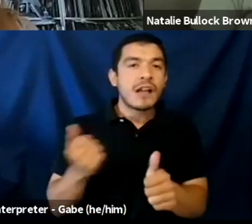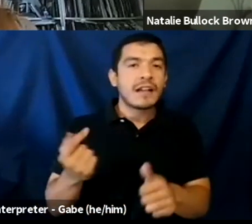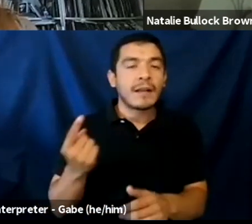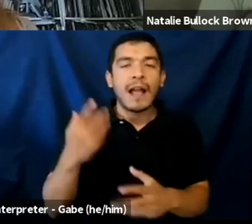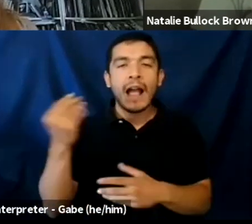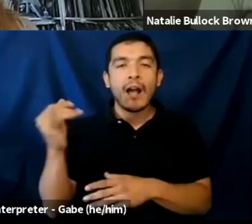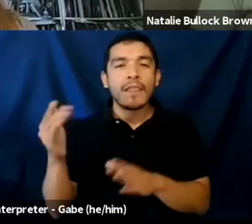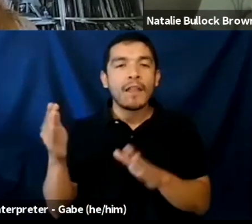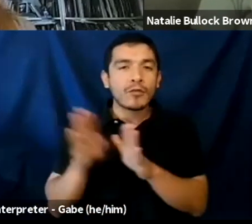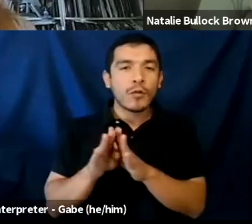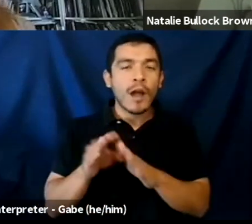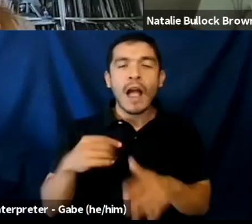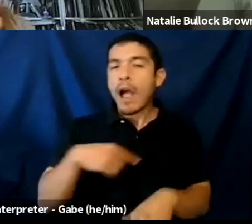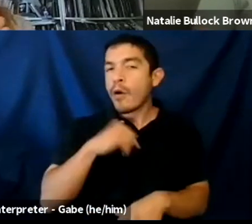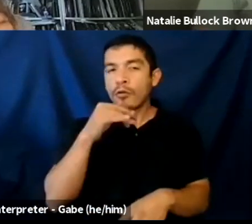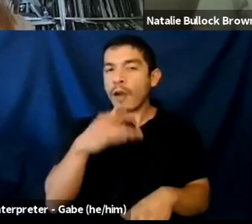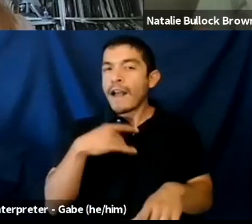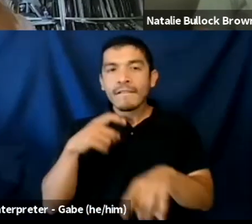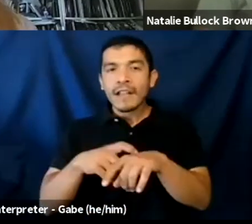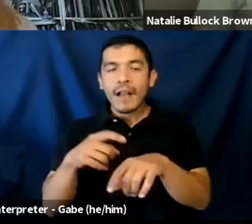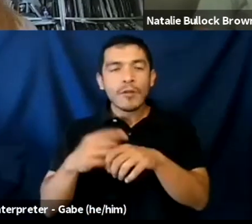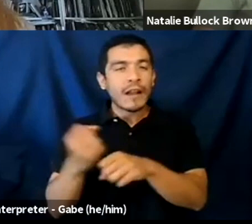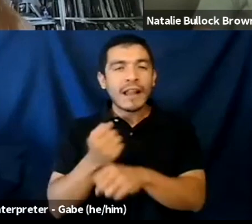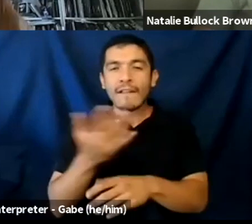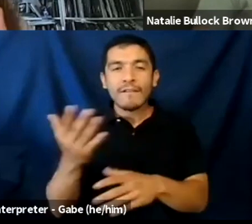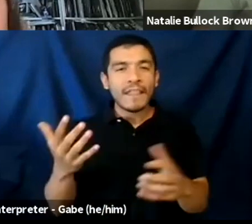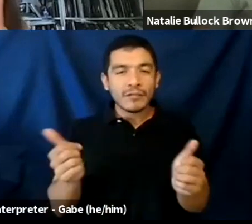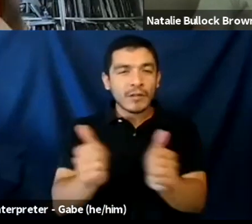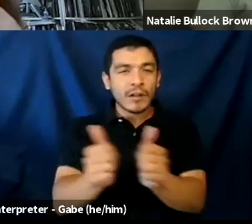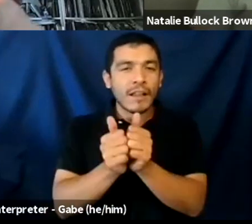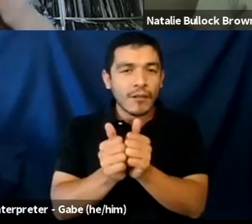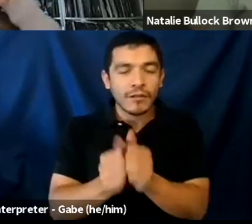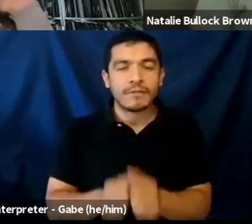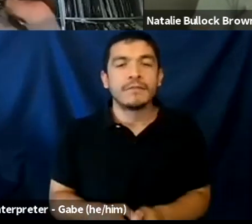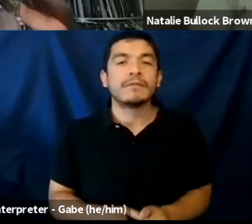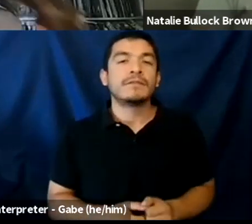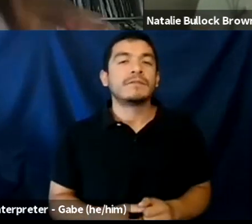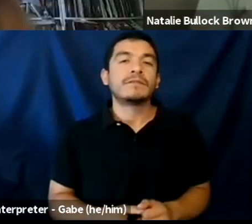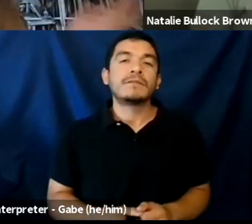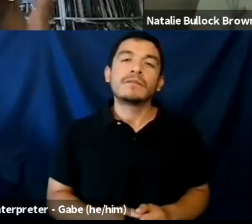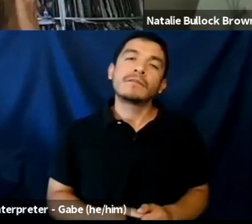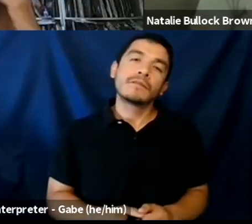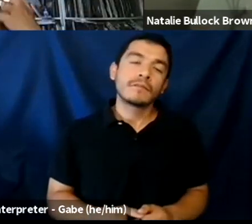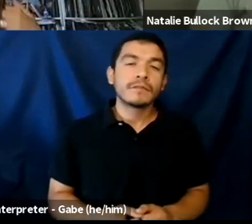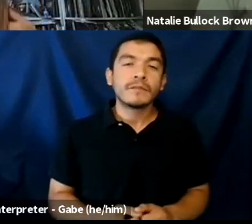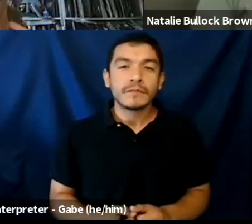and we don't have time to get everything together. And so, maybe something we could have